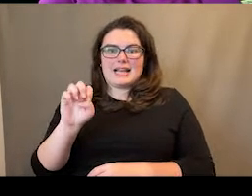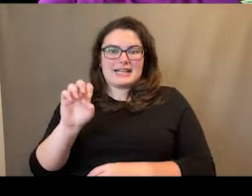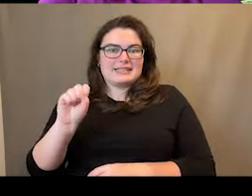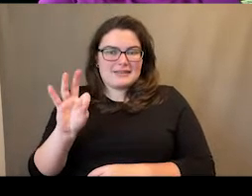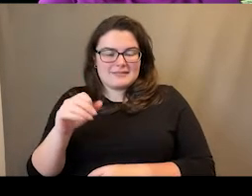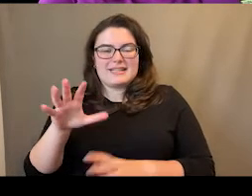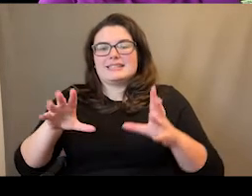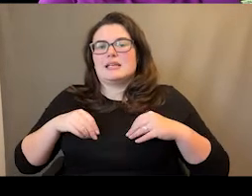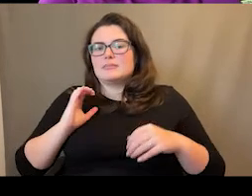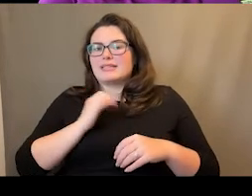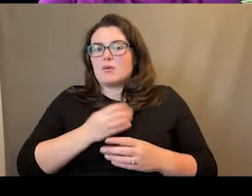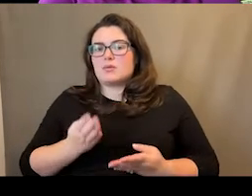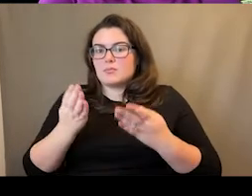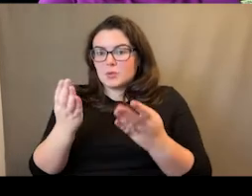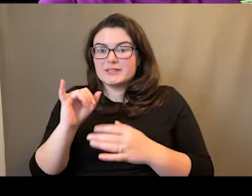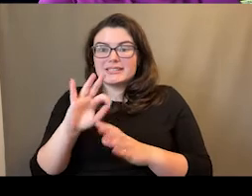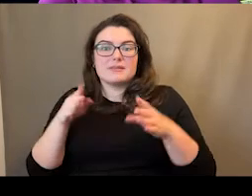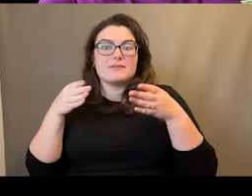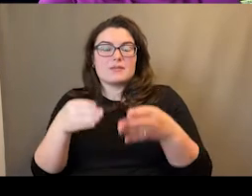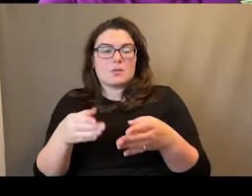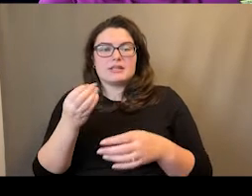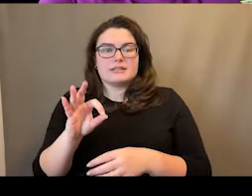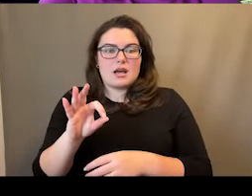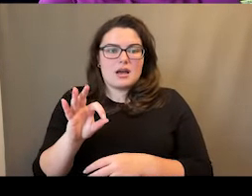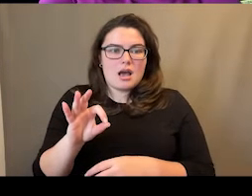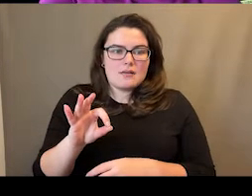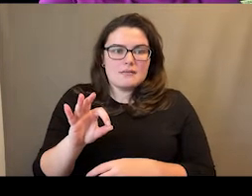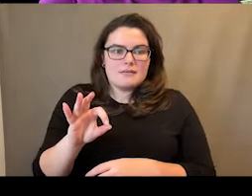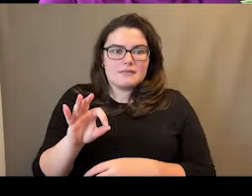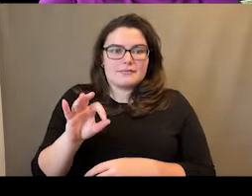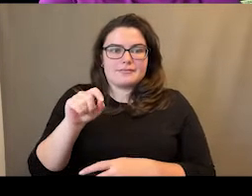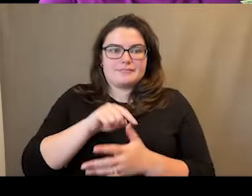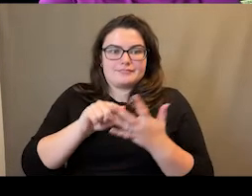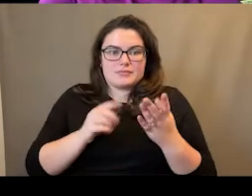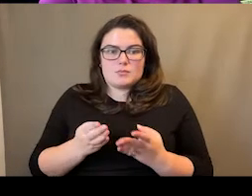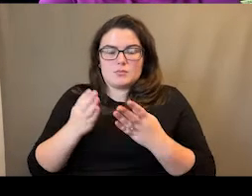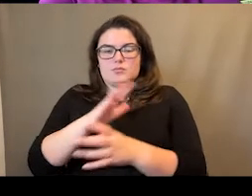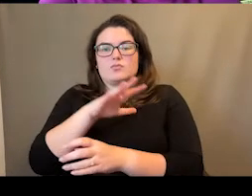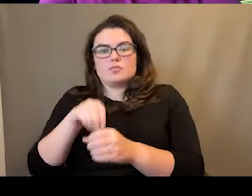If the focus of the REU proposal is within the social, behavioral and economic sciences,